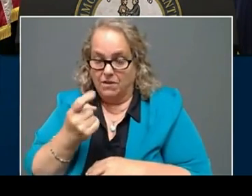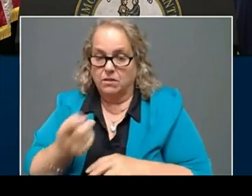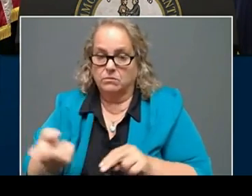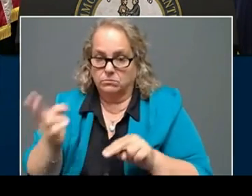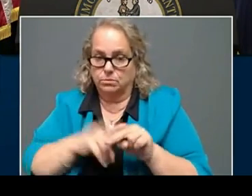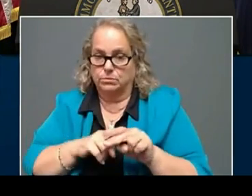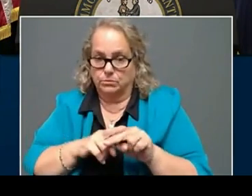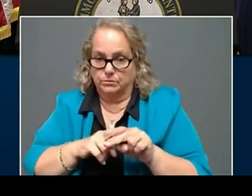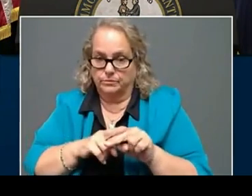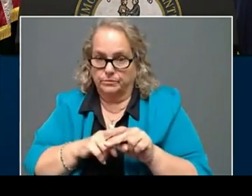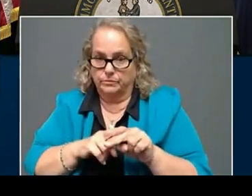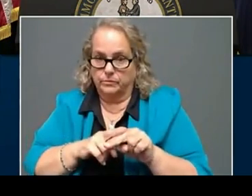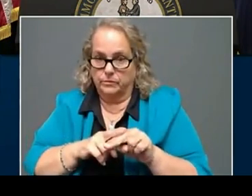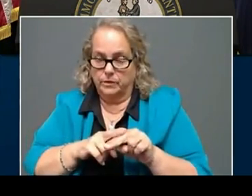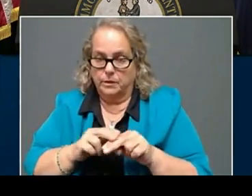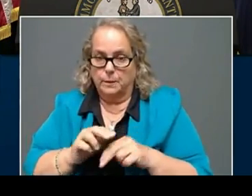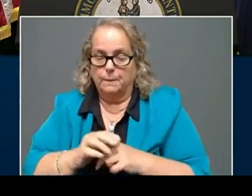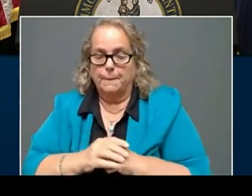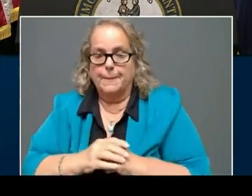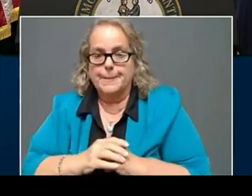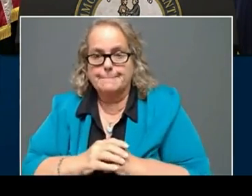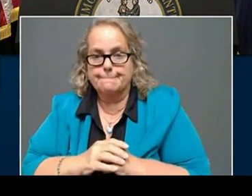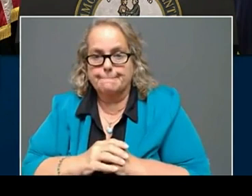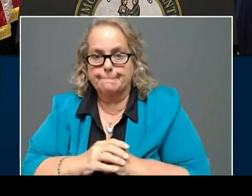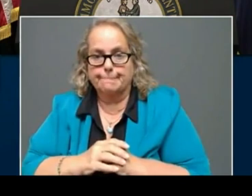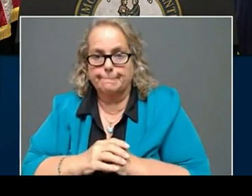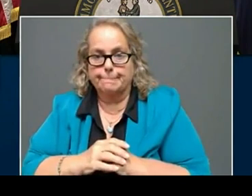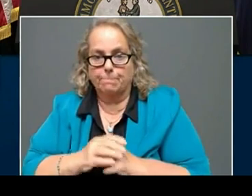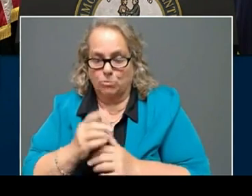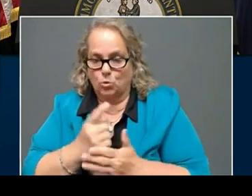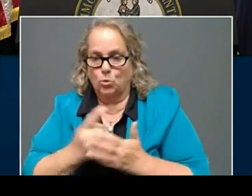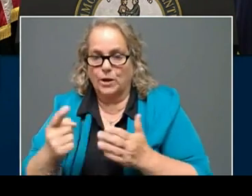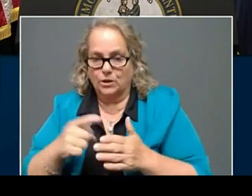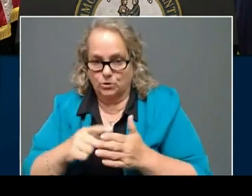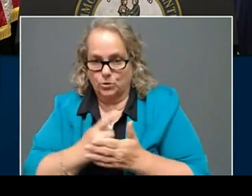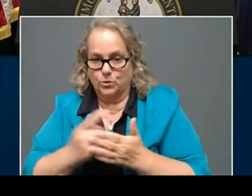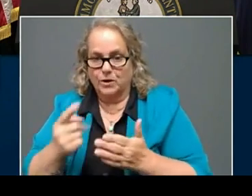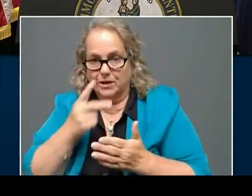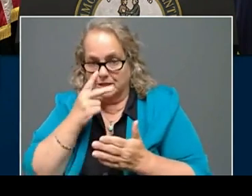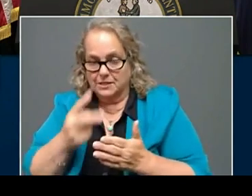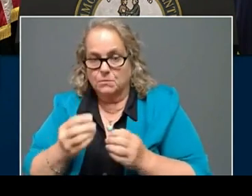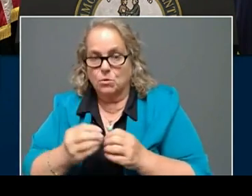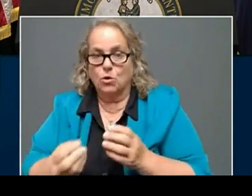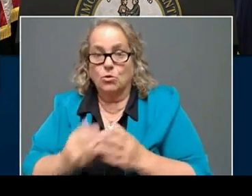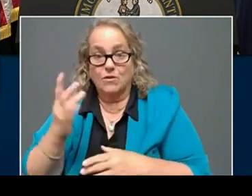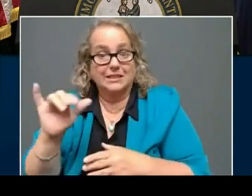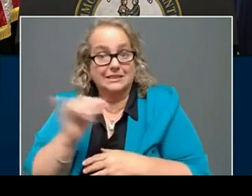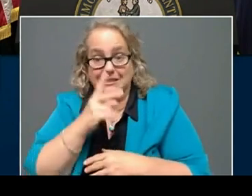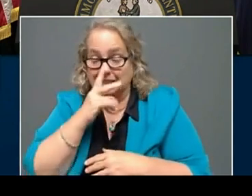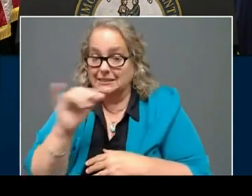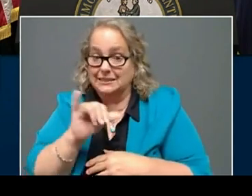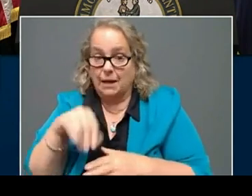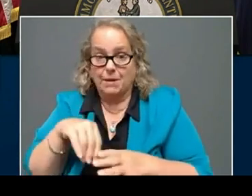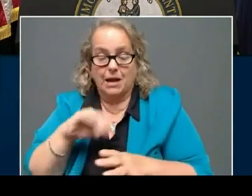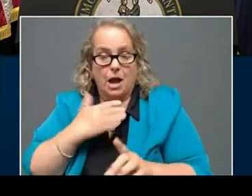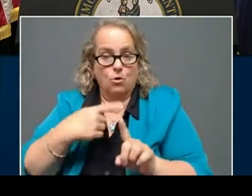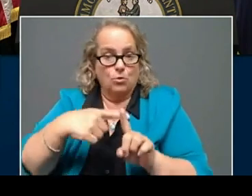growth week to week. We're seeing the same in our positivity rate, our